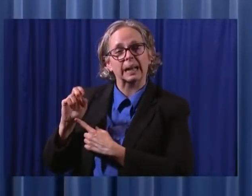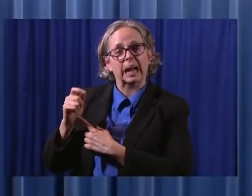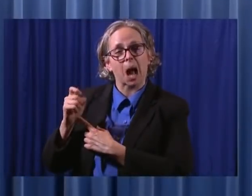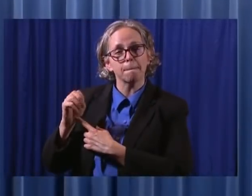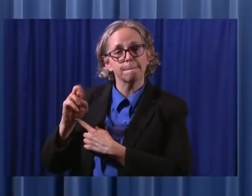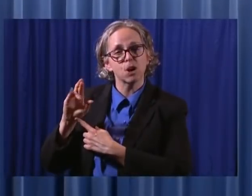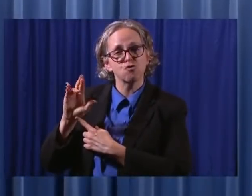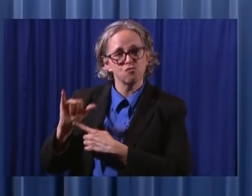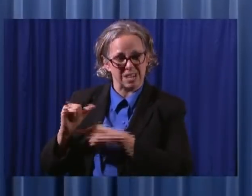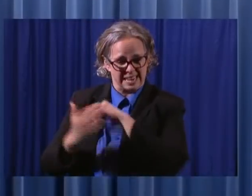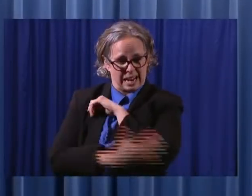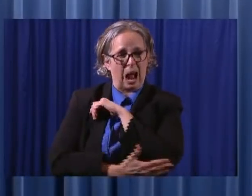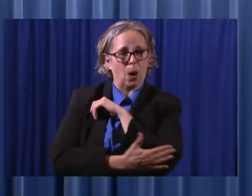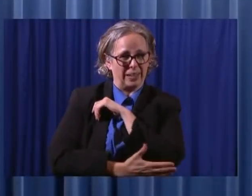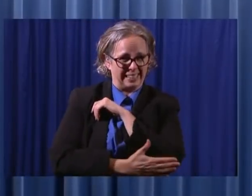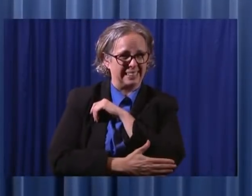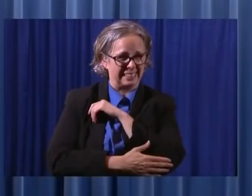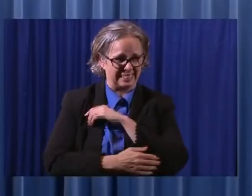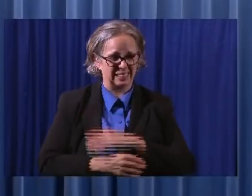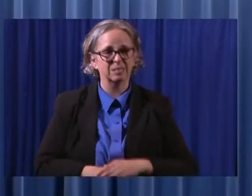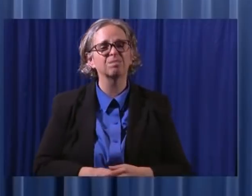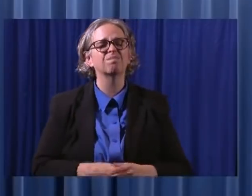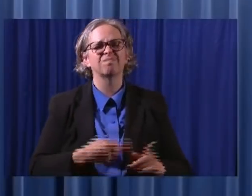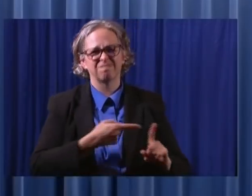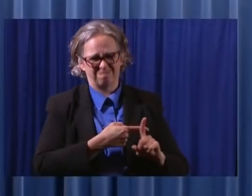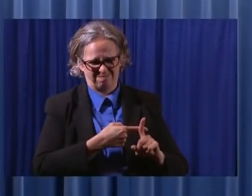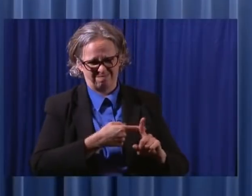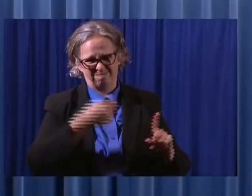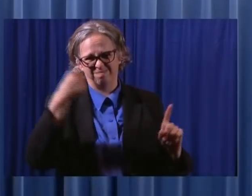ALSO UP. LET ME MOVE NOW TO THE SOUTHWEST OHIO, MONTGOMERY COUNTY.